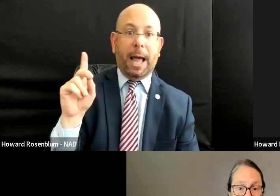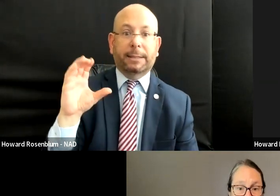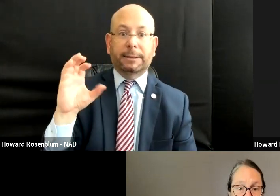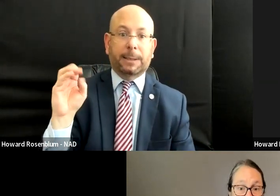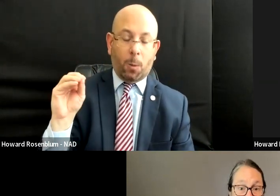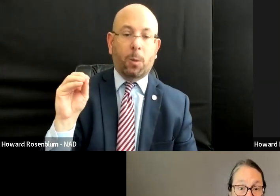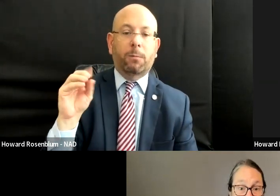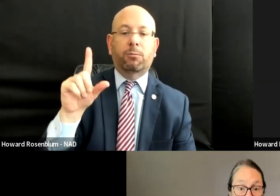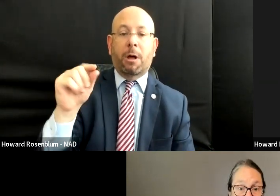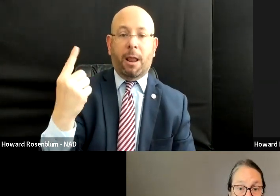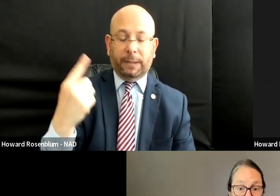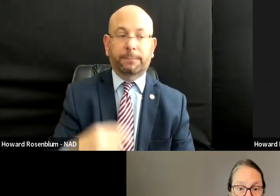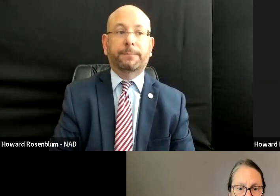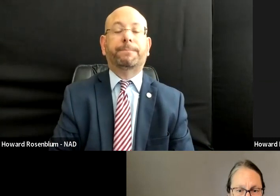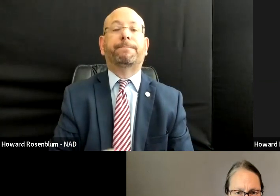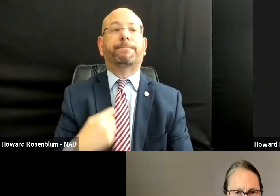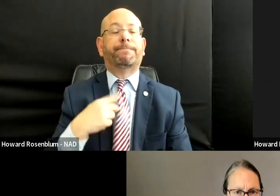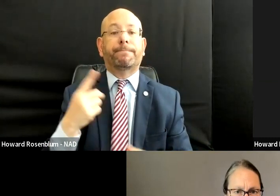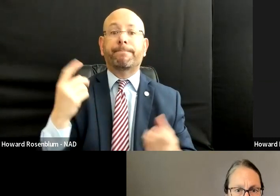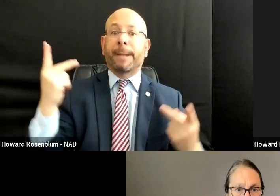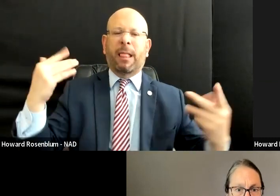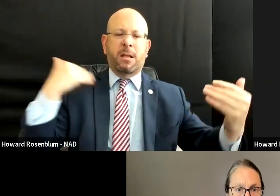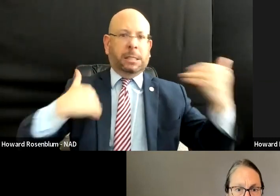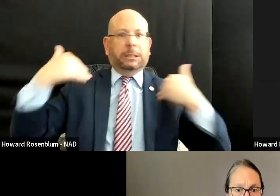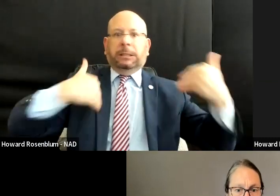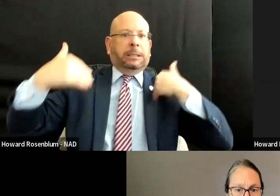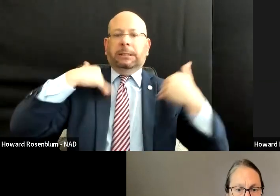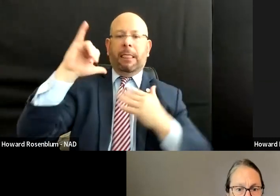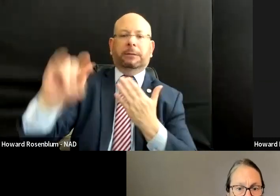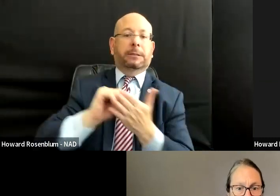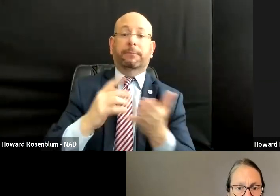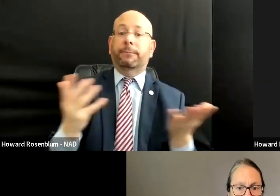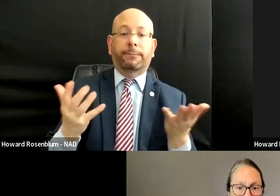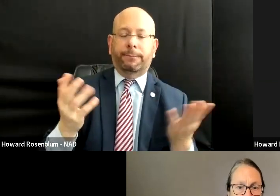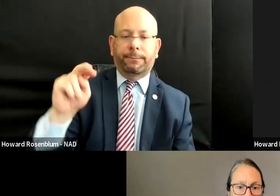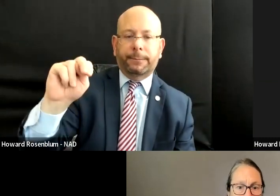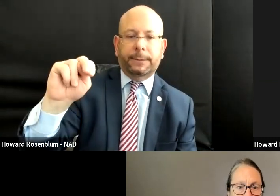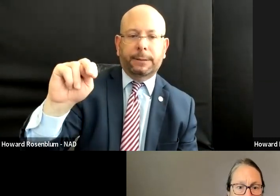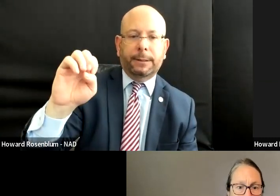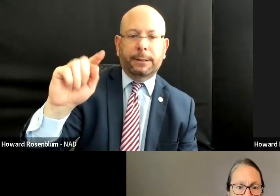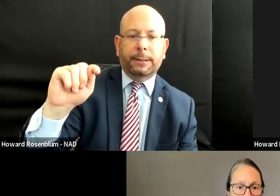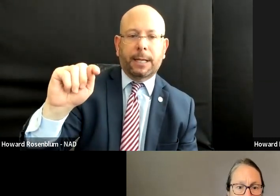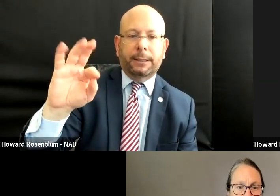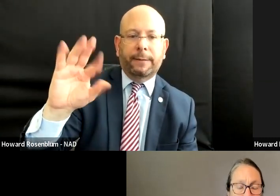should provide captioning and they do from then on out. Also, if